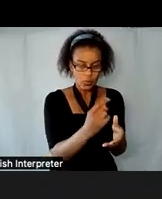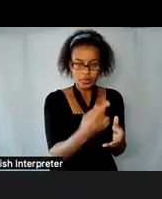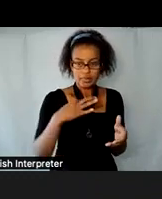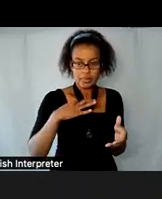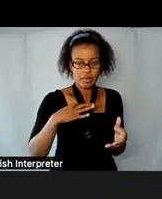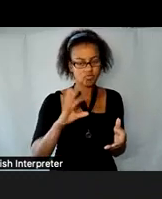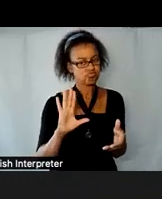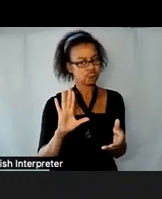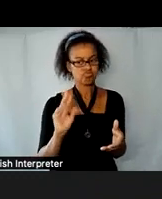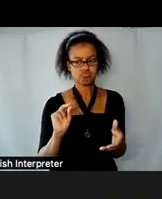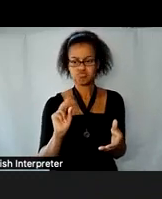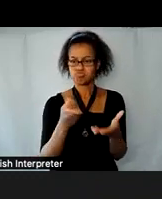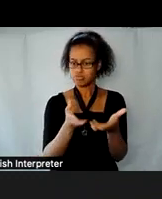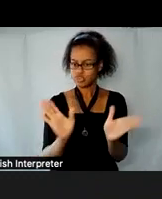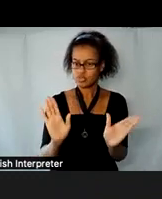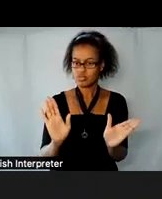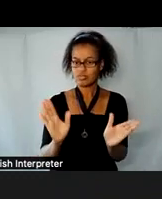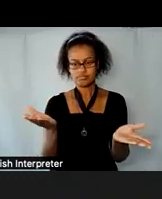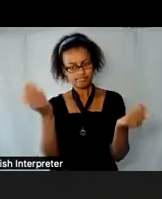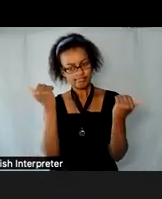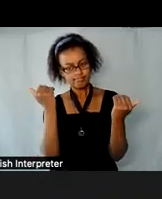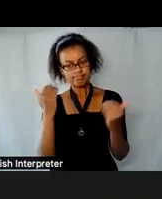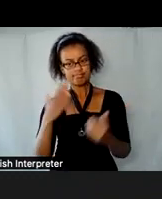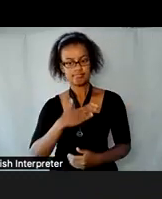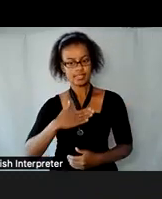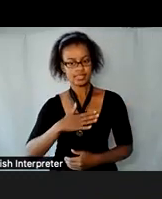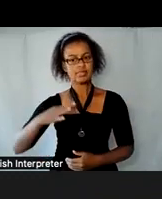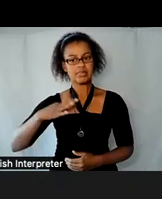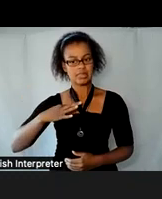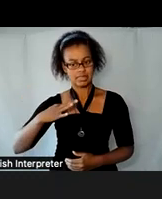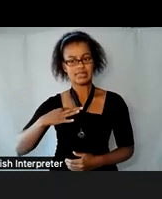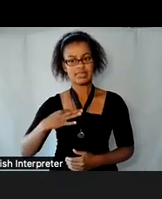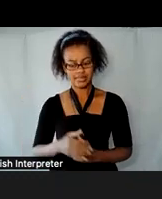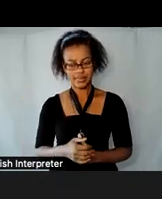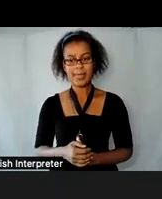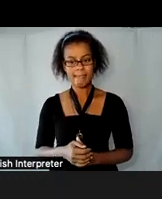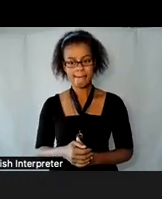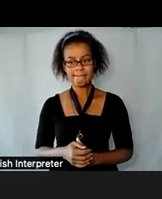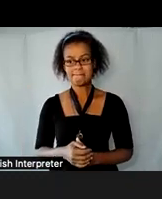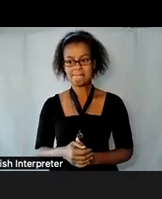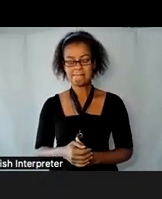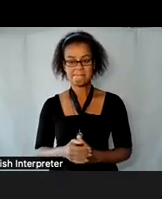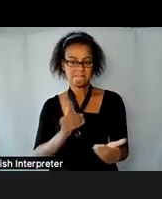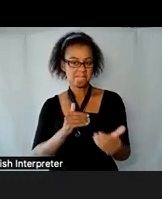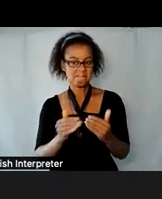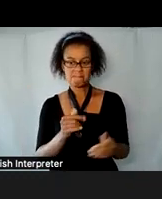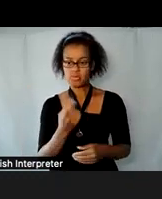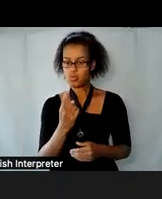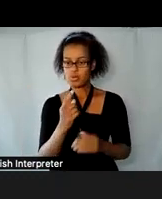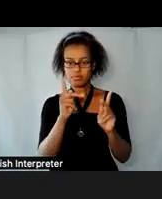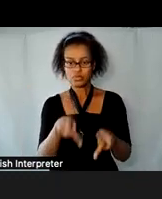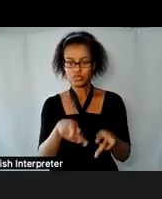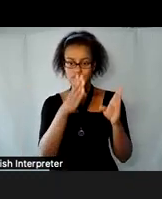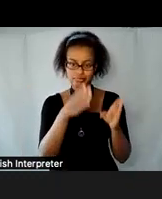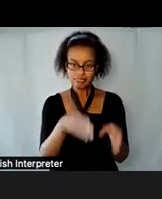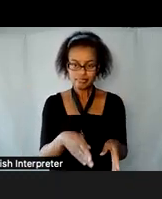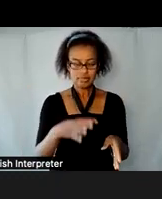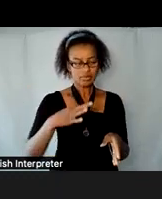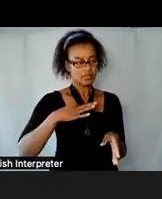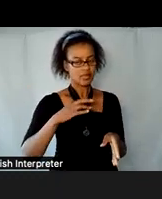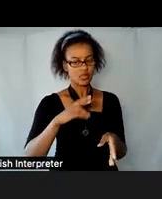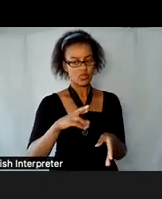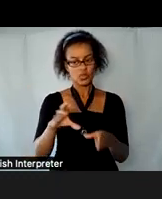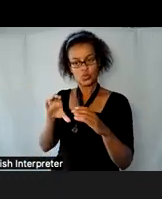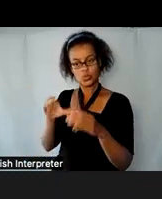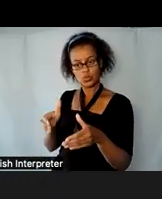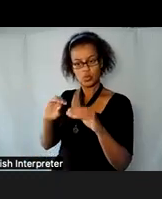whether it's an individual or an organization, and the question, of course, is who is considered